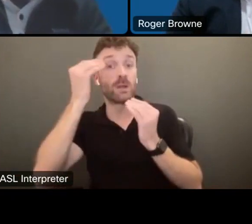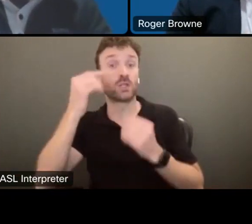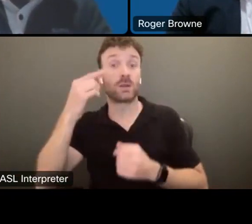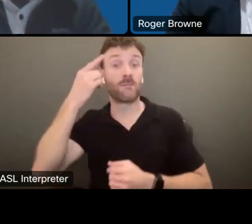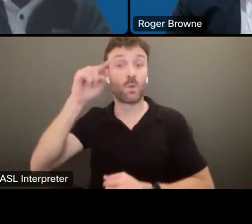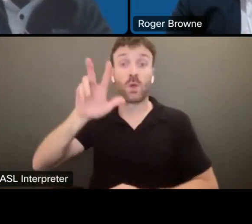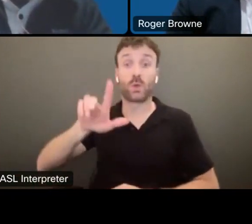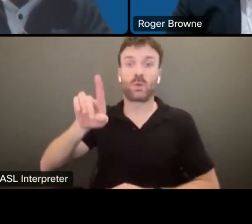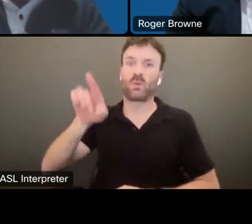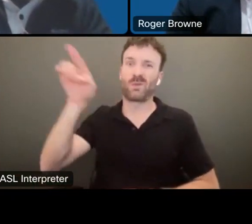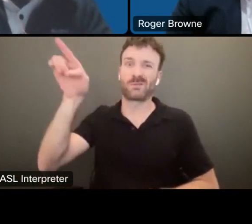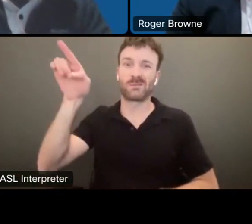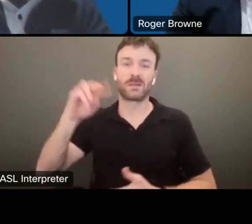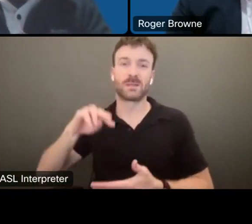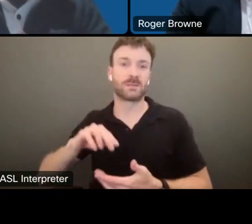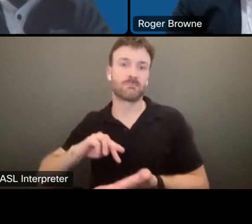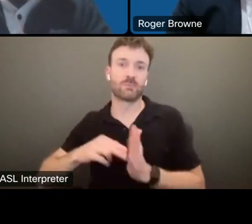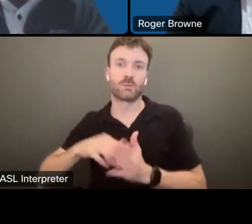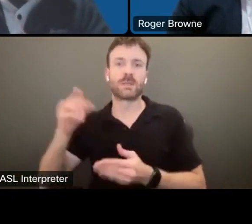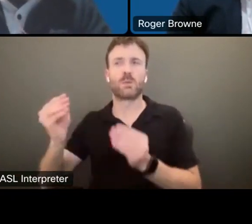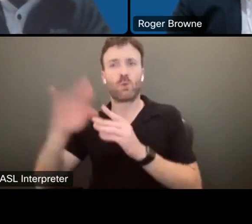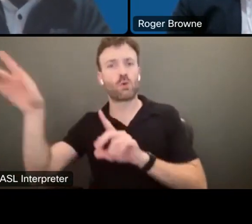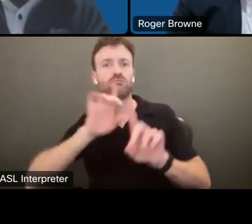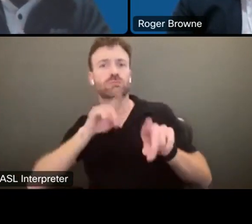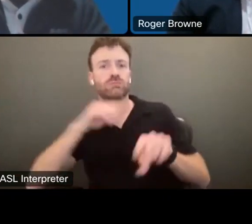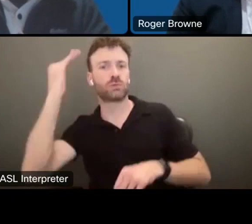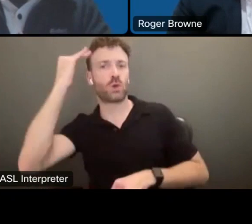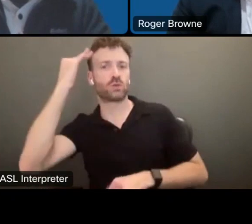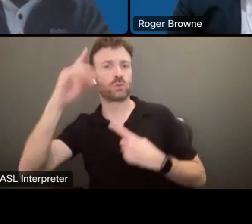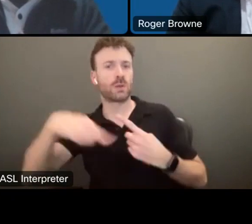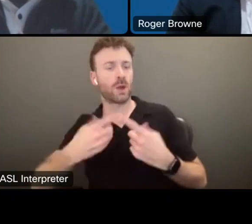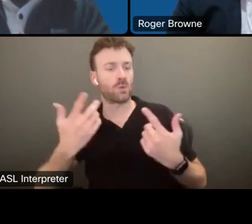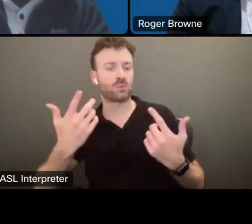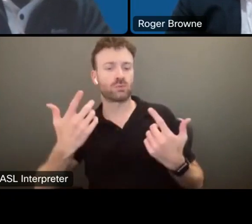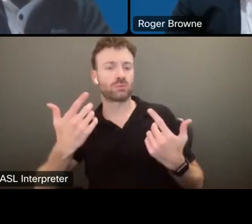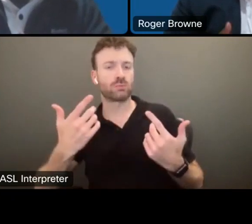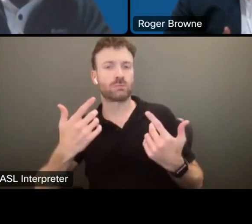That will make them a lot more responsive and knowledgeable about whether it's traffic